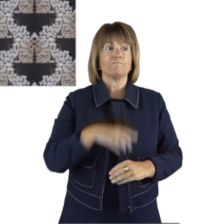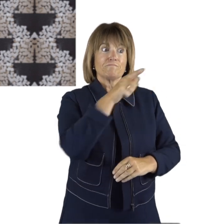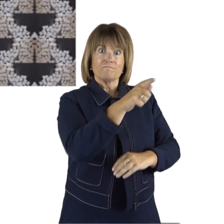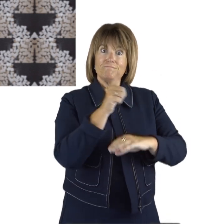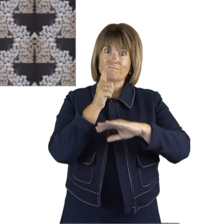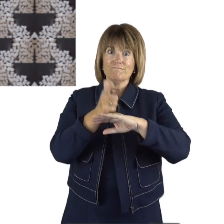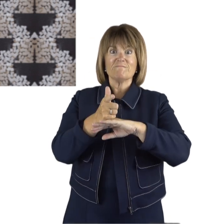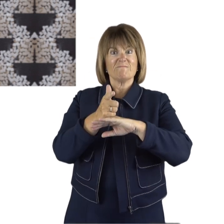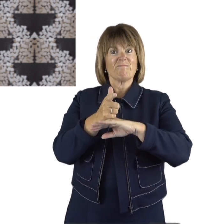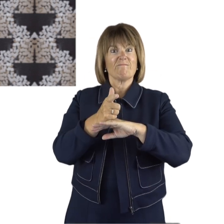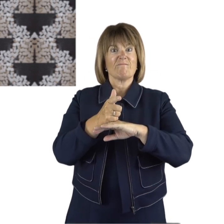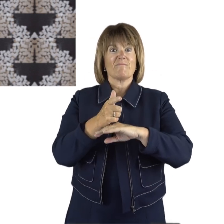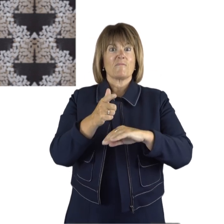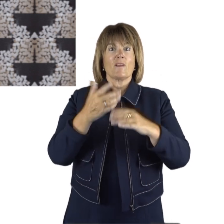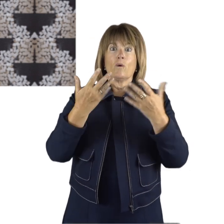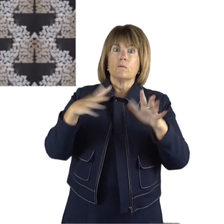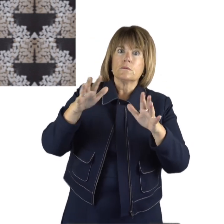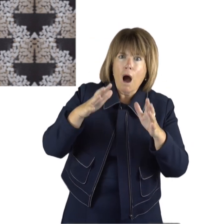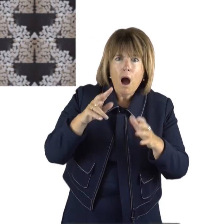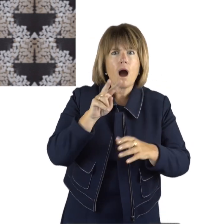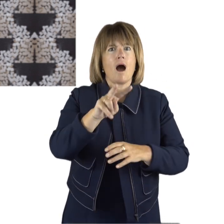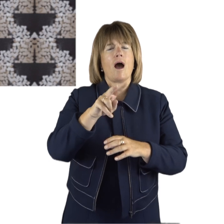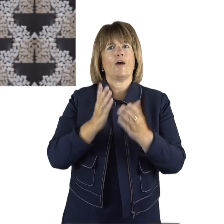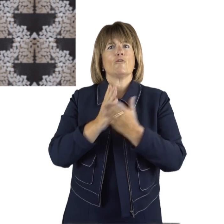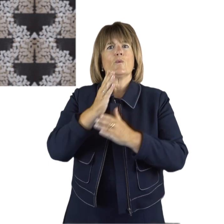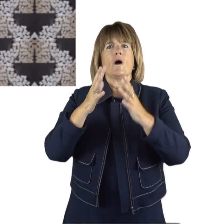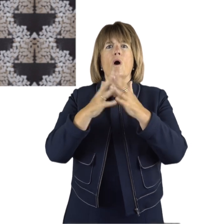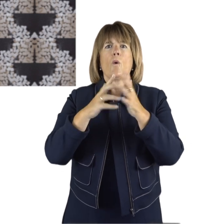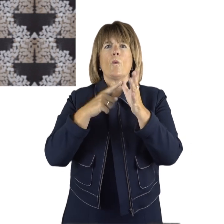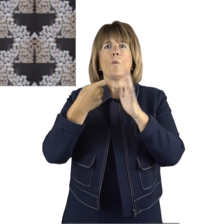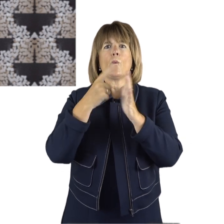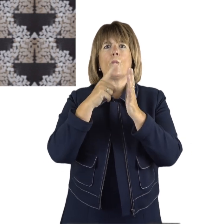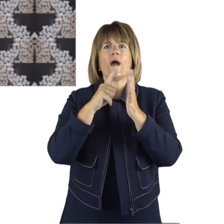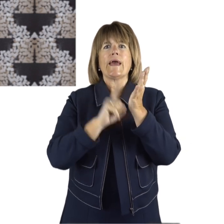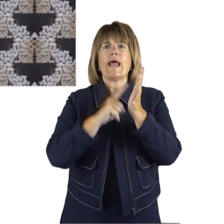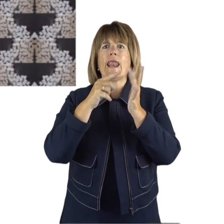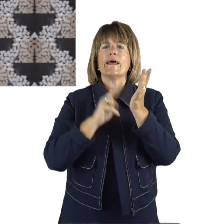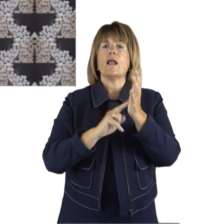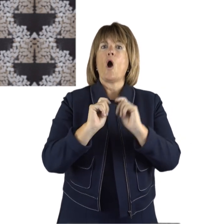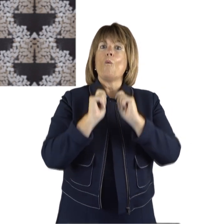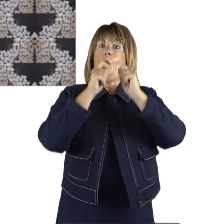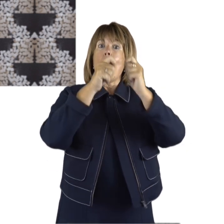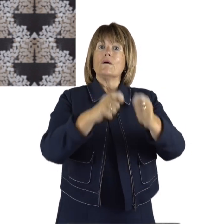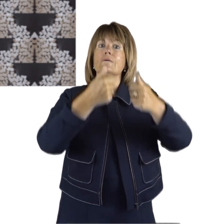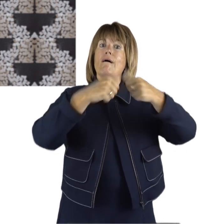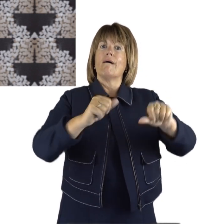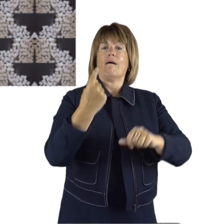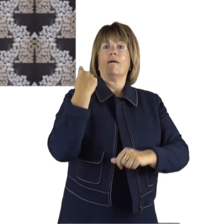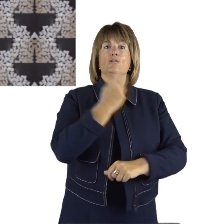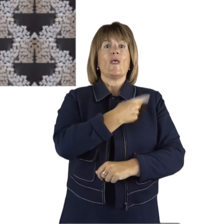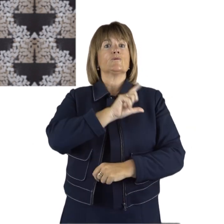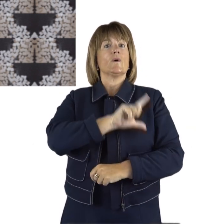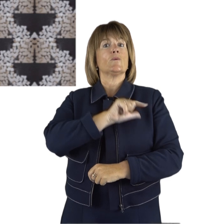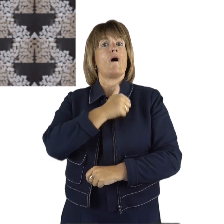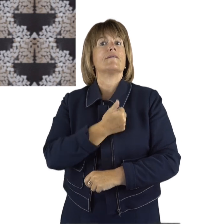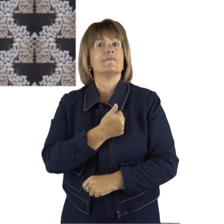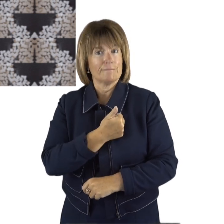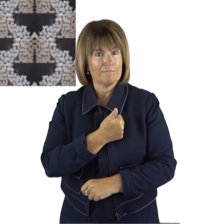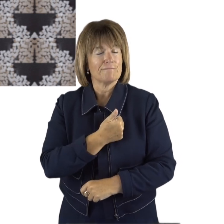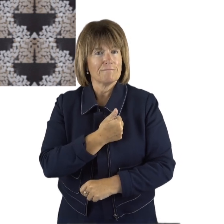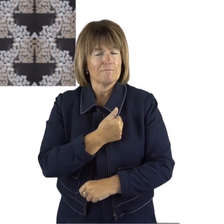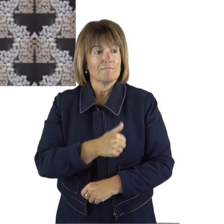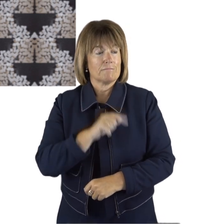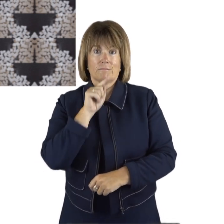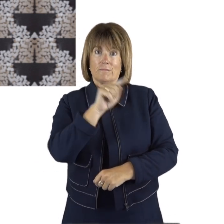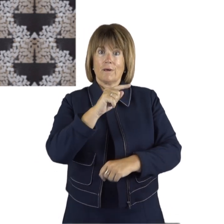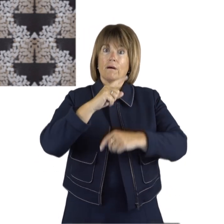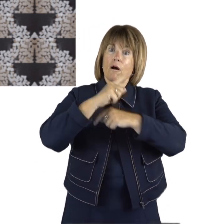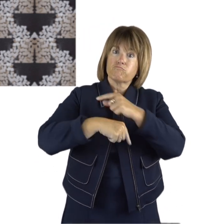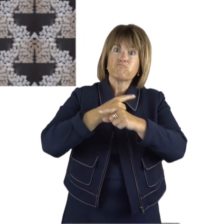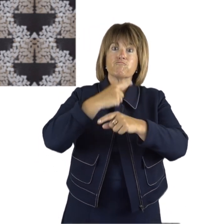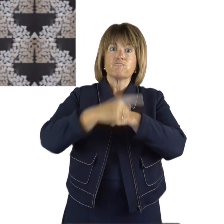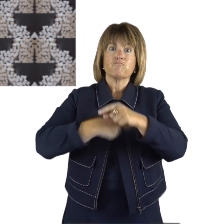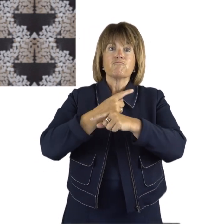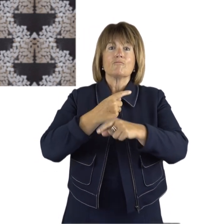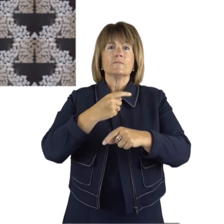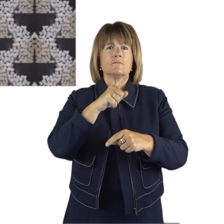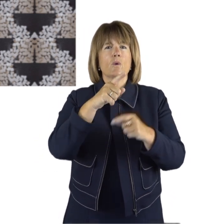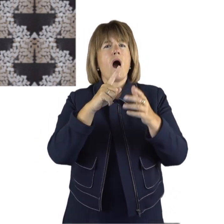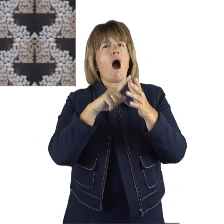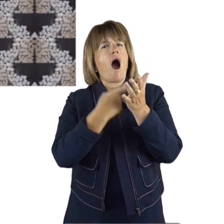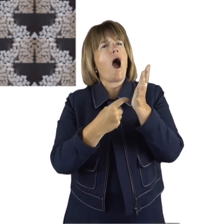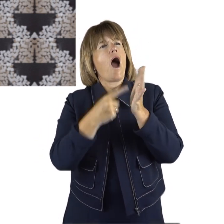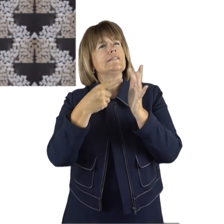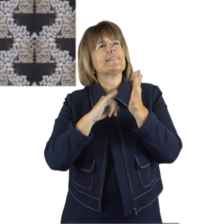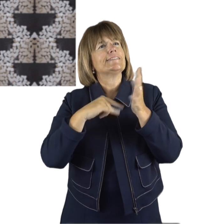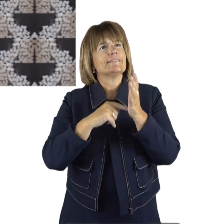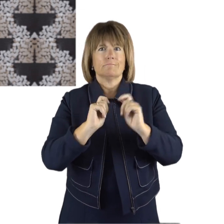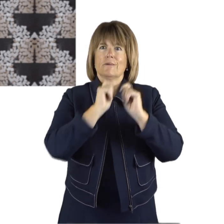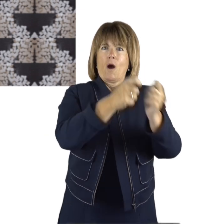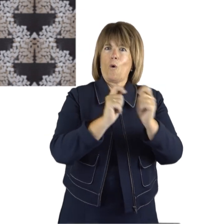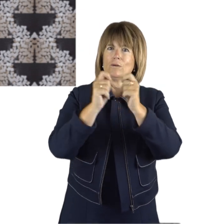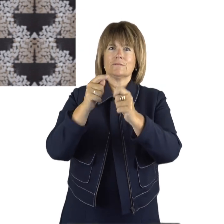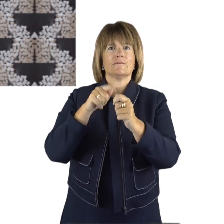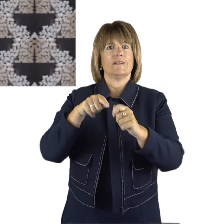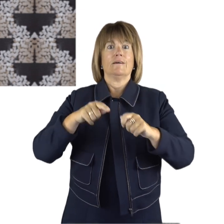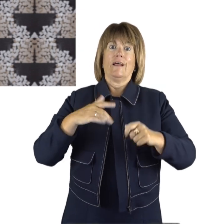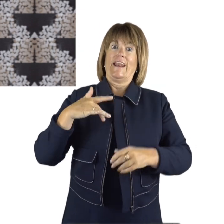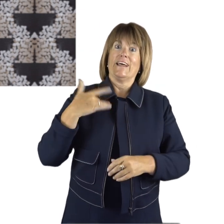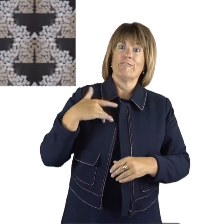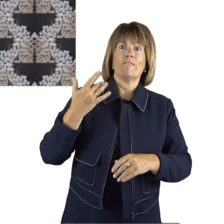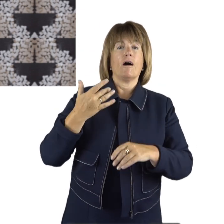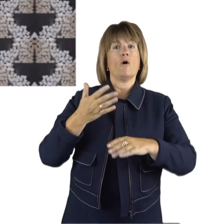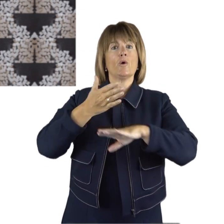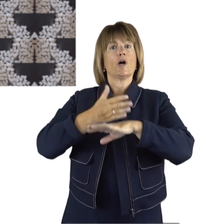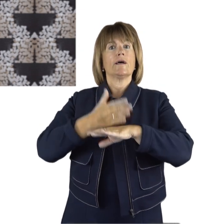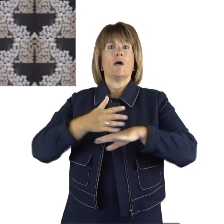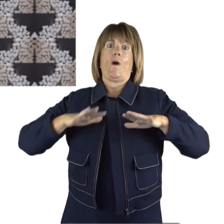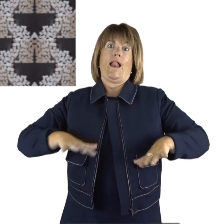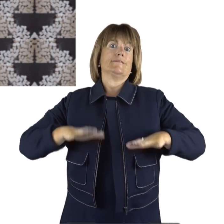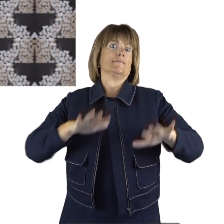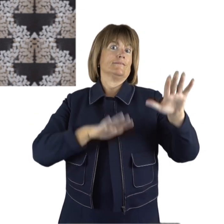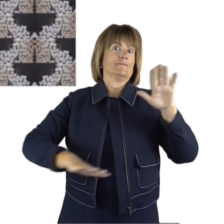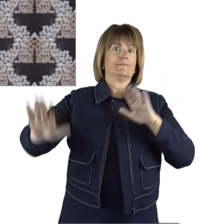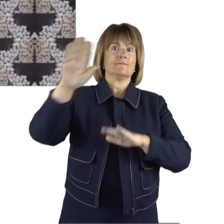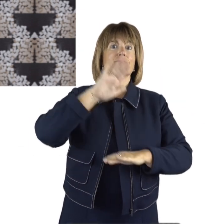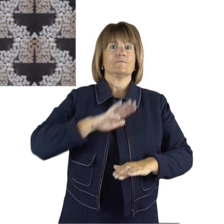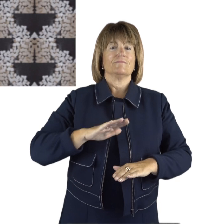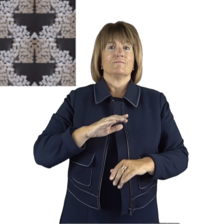Sweet Wall by Cinzia Mutigli was acquired in 2021 through the Wakelin Award, an annual award given to an artist living and working in Wales,